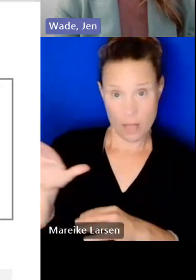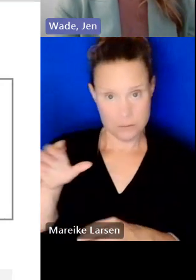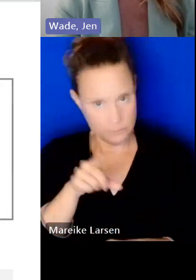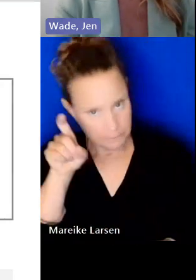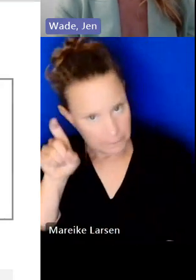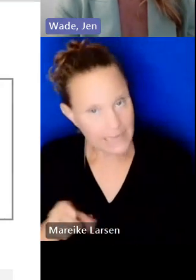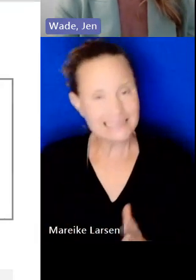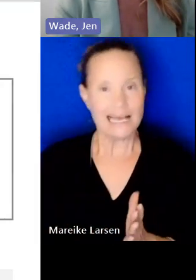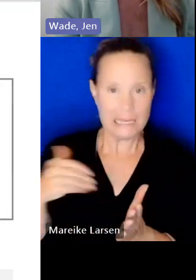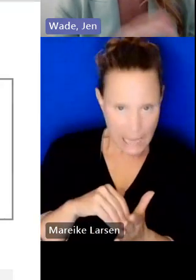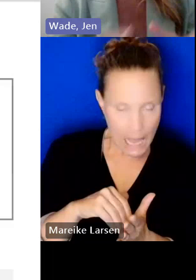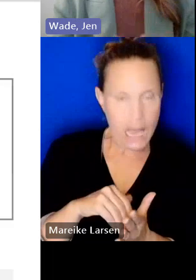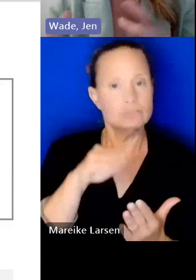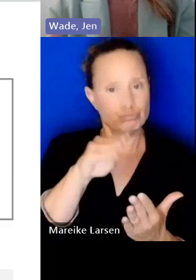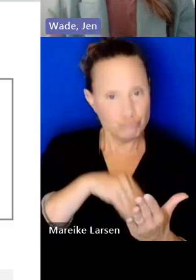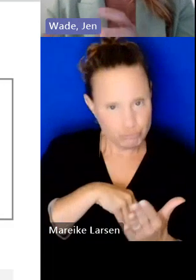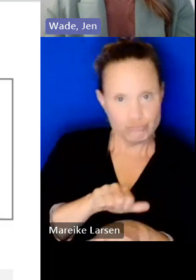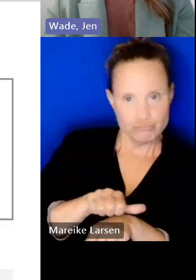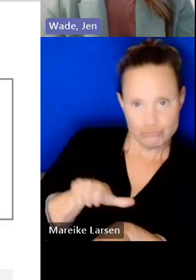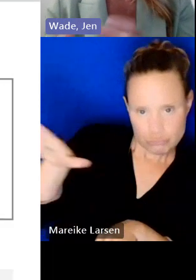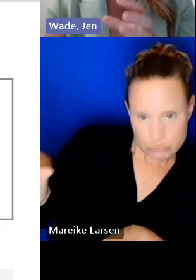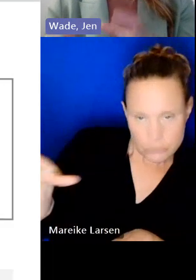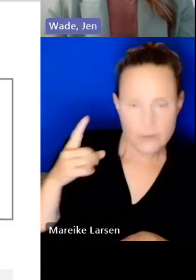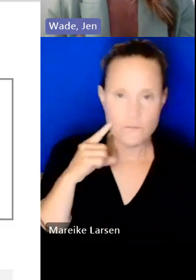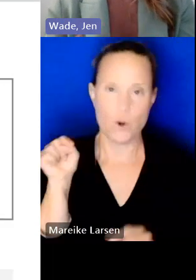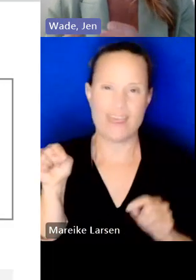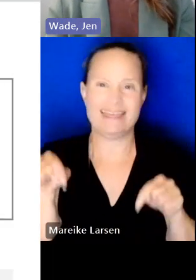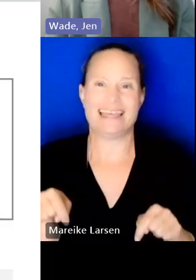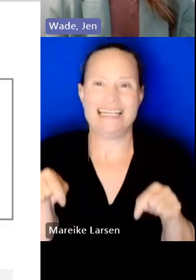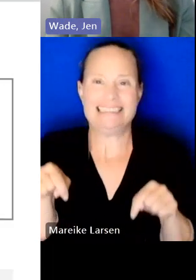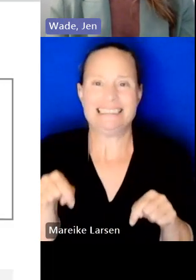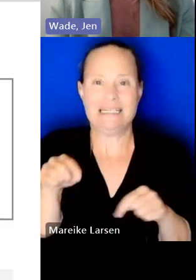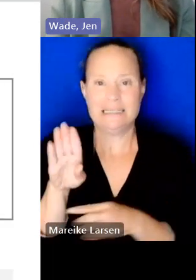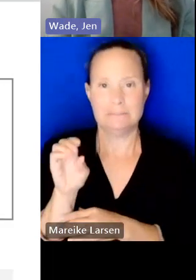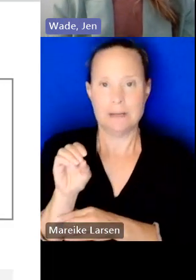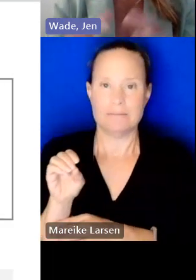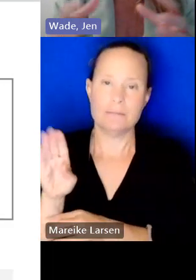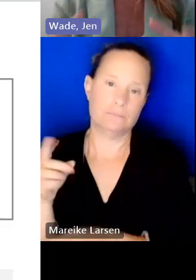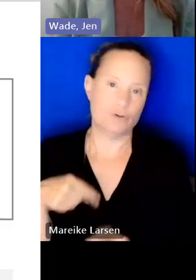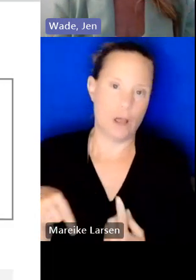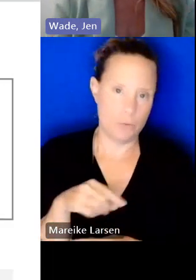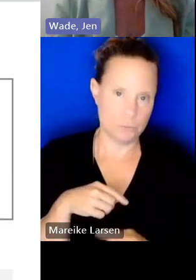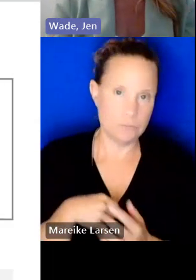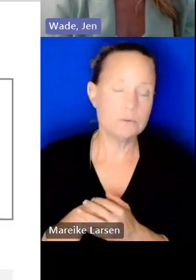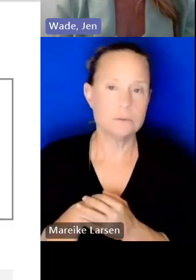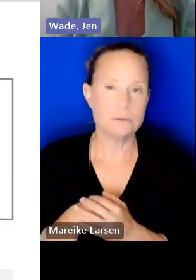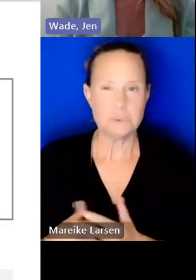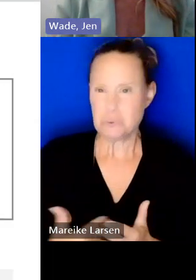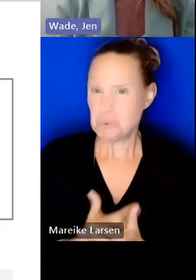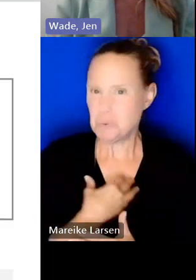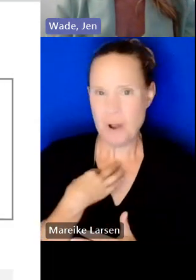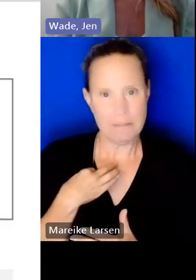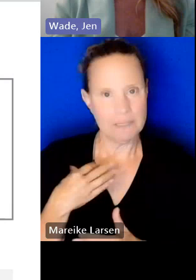You do have to resubmit or submit for this benefit of the bargain round, considering an entirely new application process.